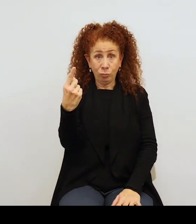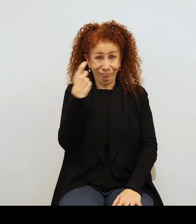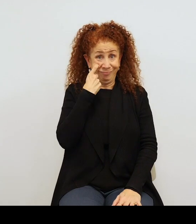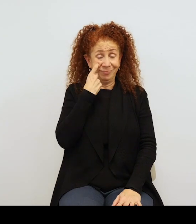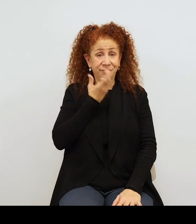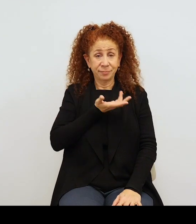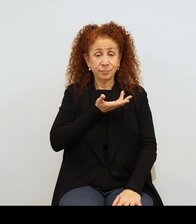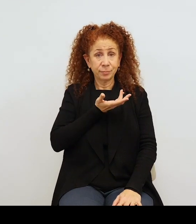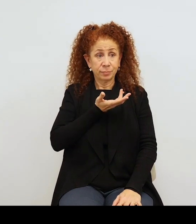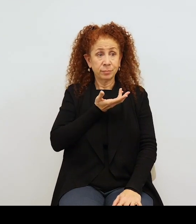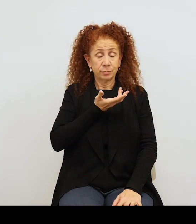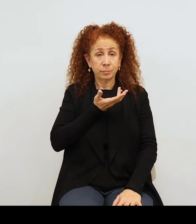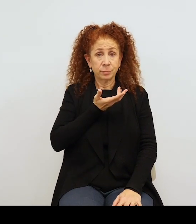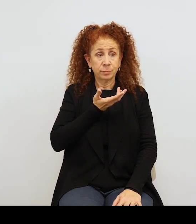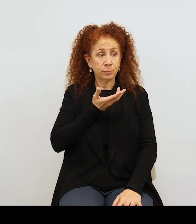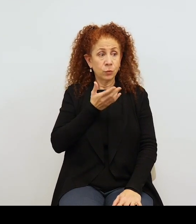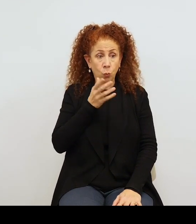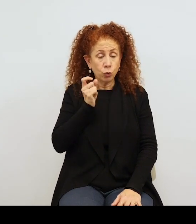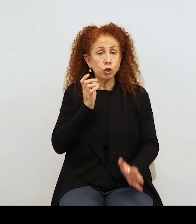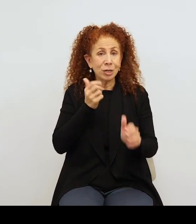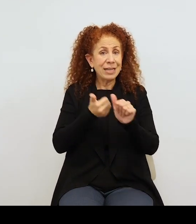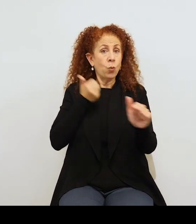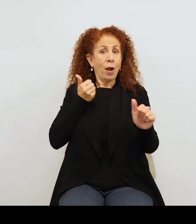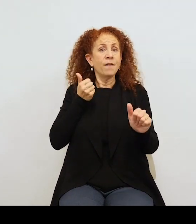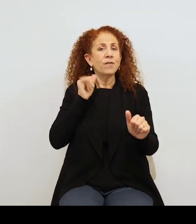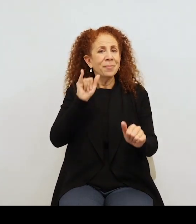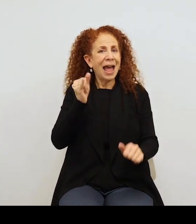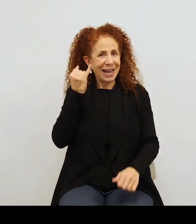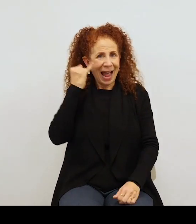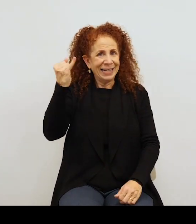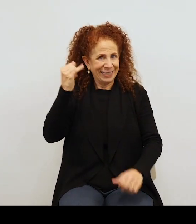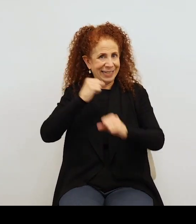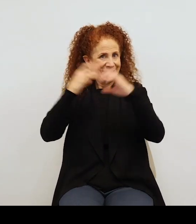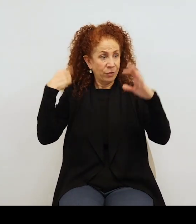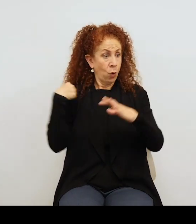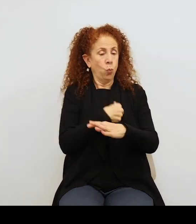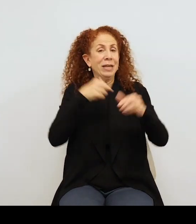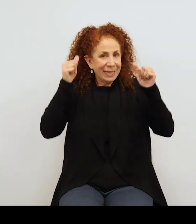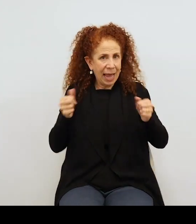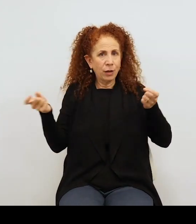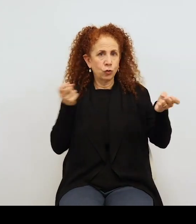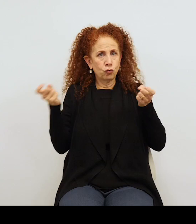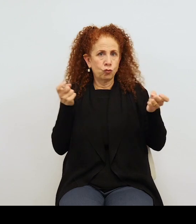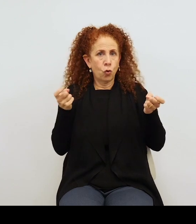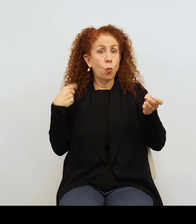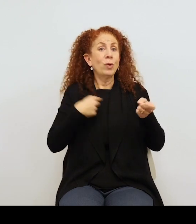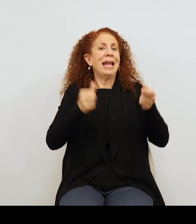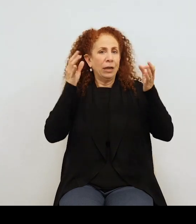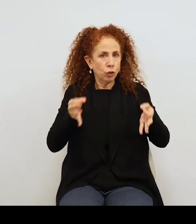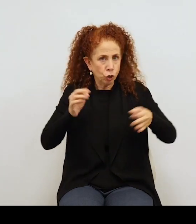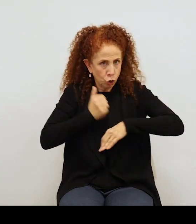is we should get away from this ideology that we can control and determine everything.